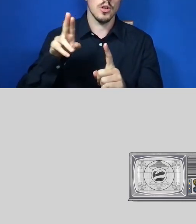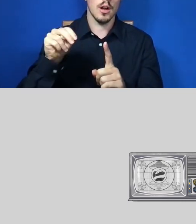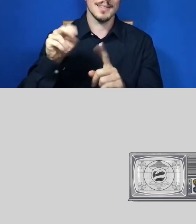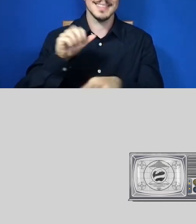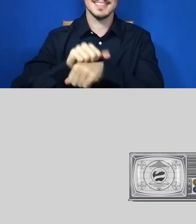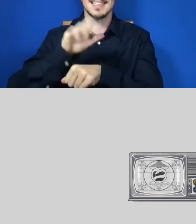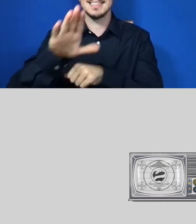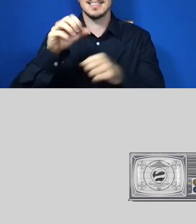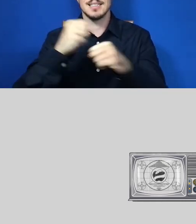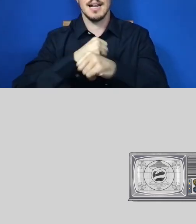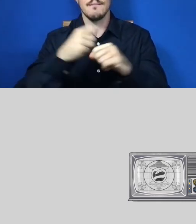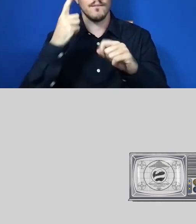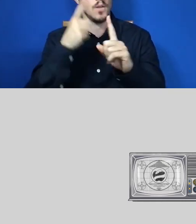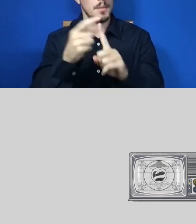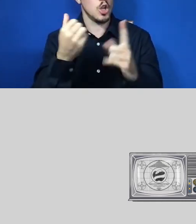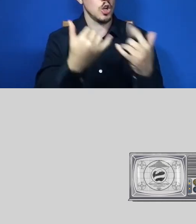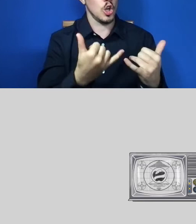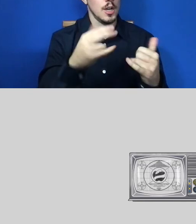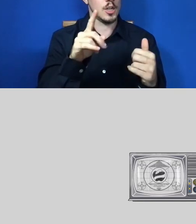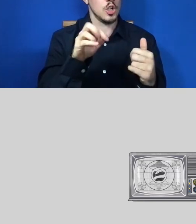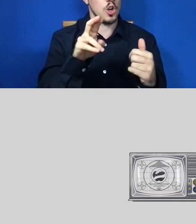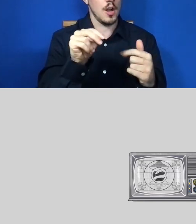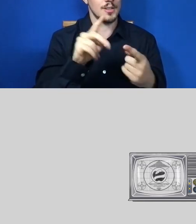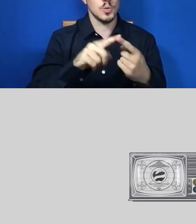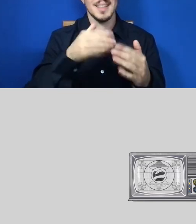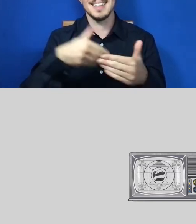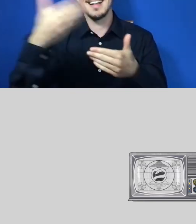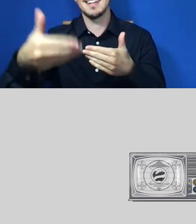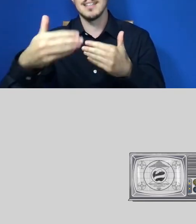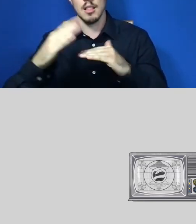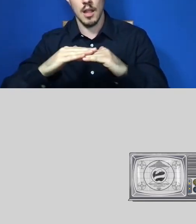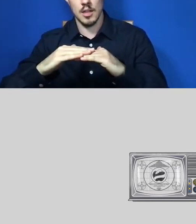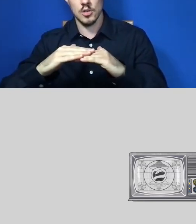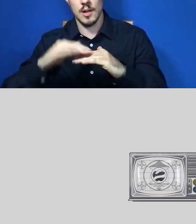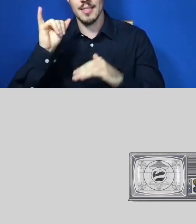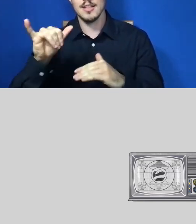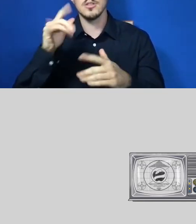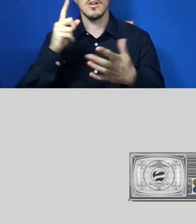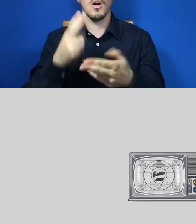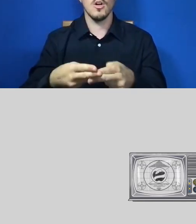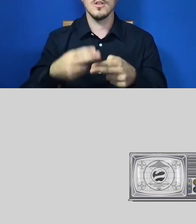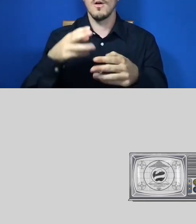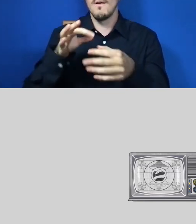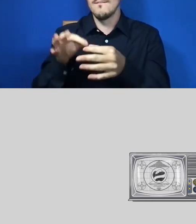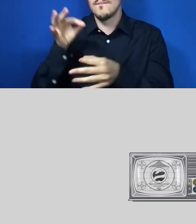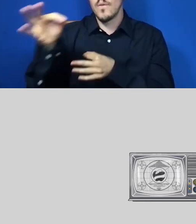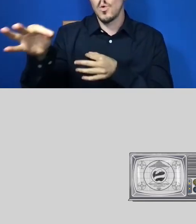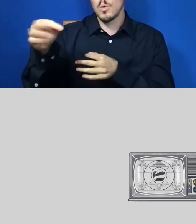sends the data from the current neuron to the next layer. This is called forward propagation.